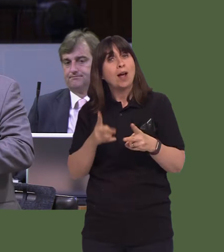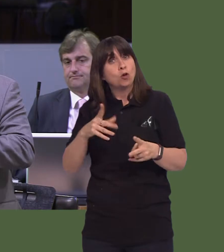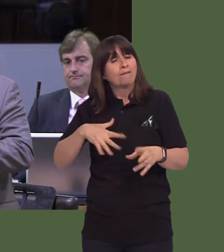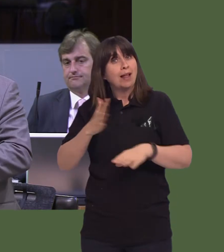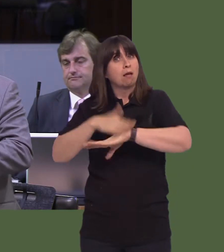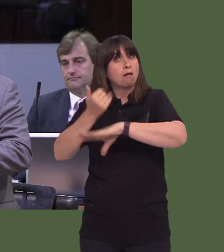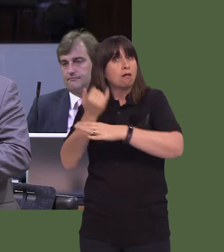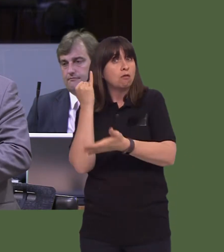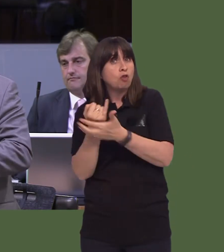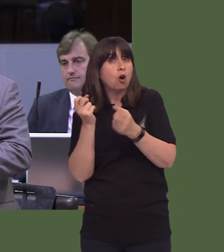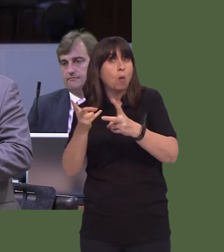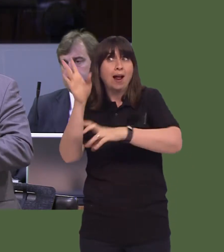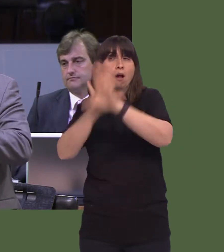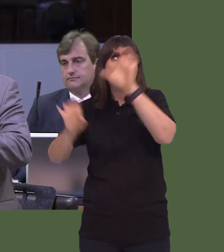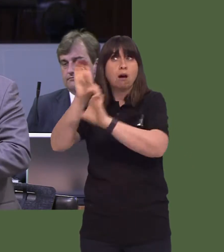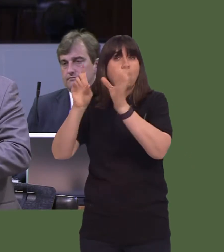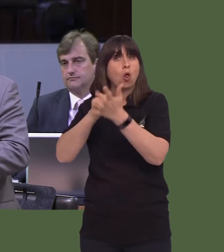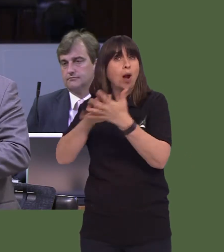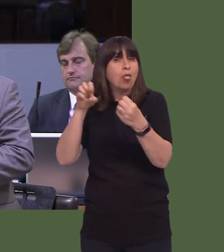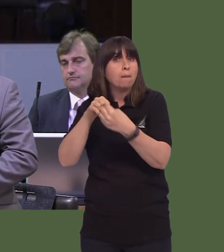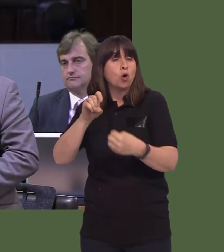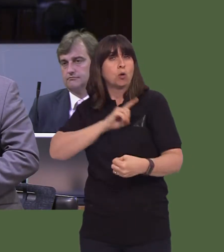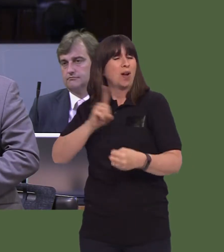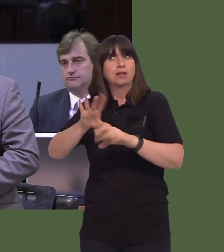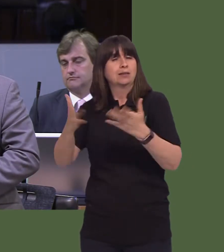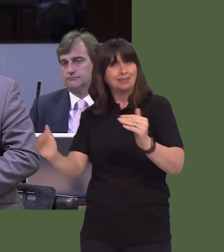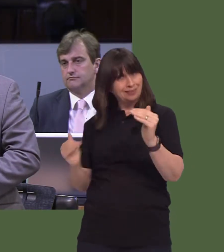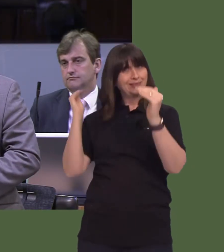to put a health board in place to deliver a first-class health service in north Wales.